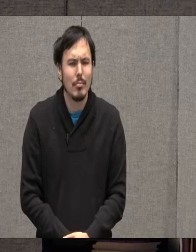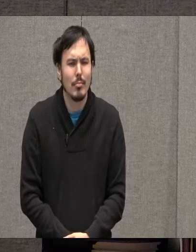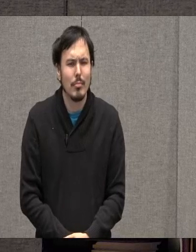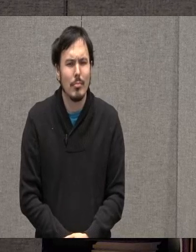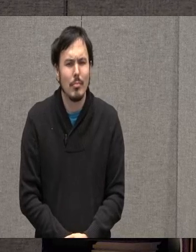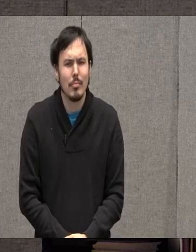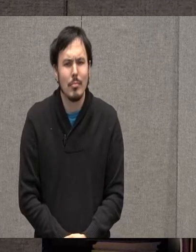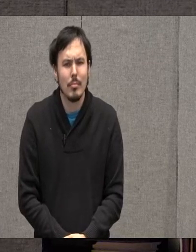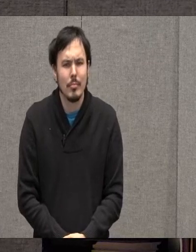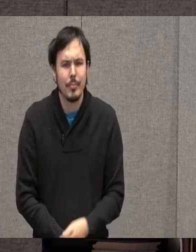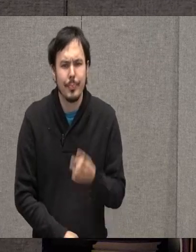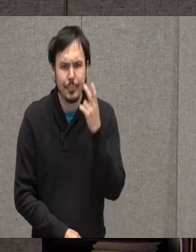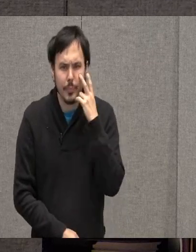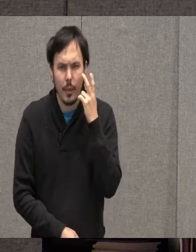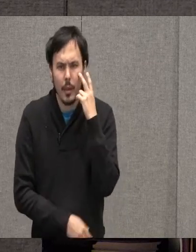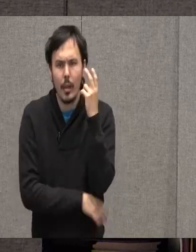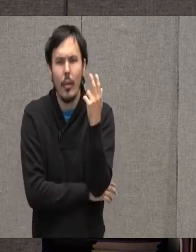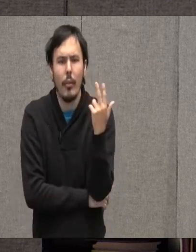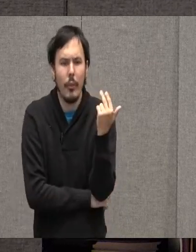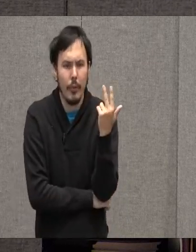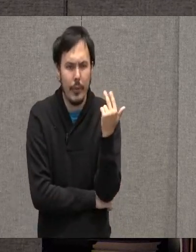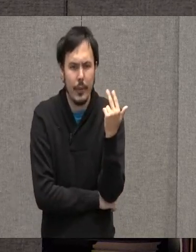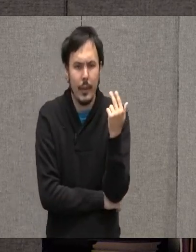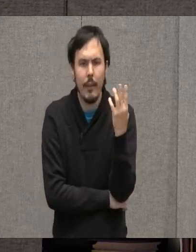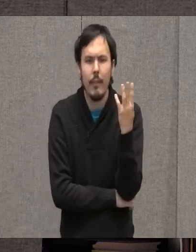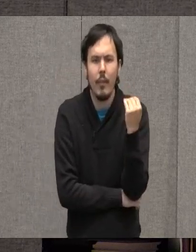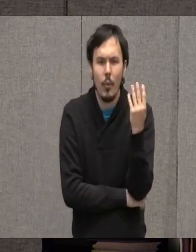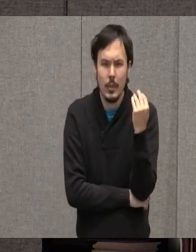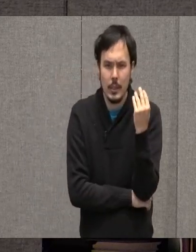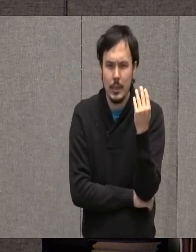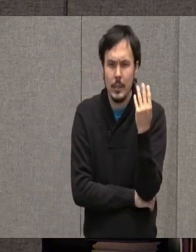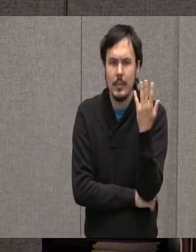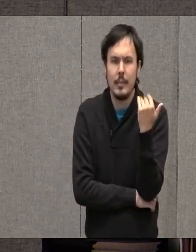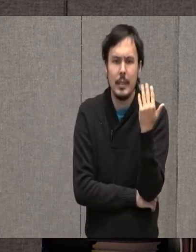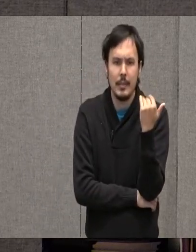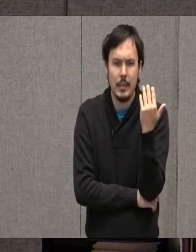Let's see thirteen, fourteen, fifteen,